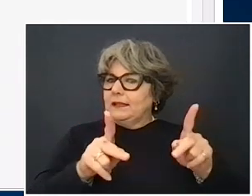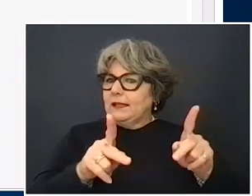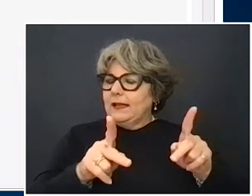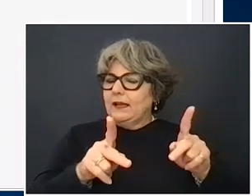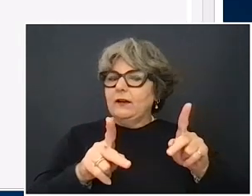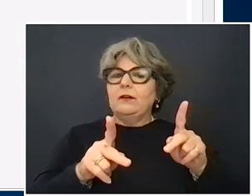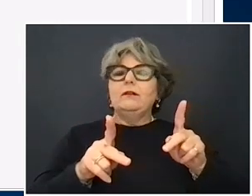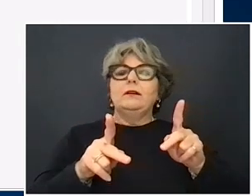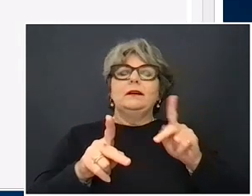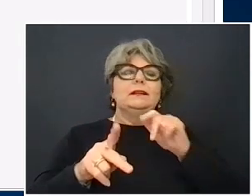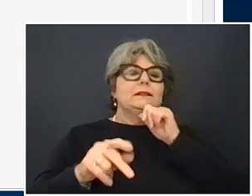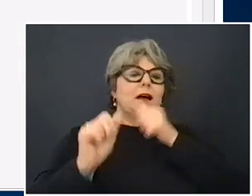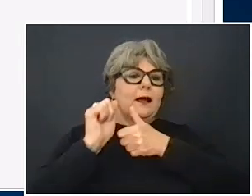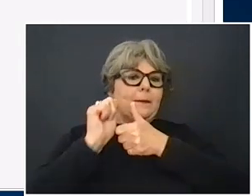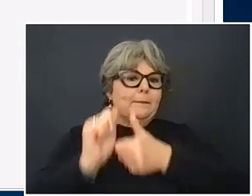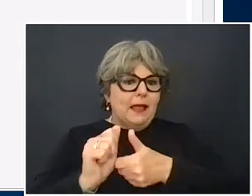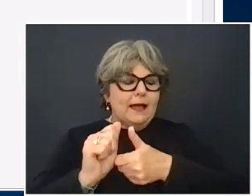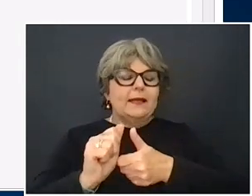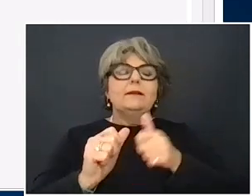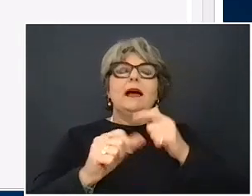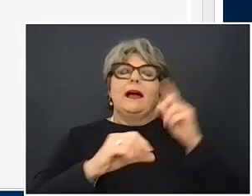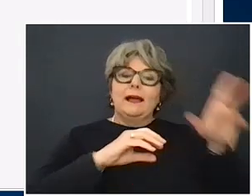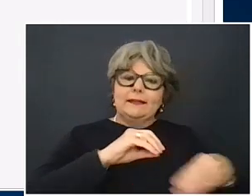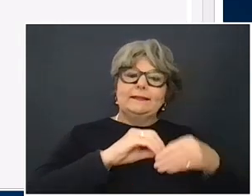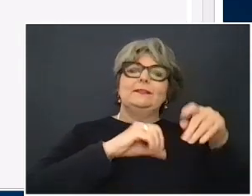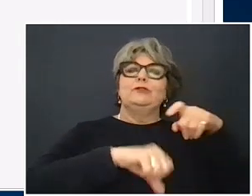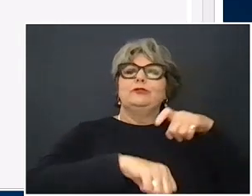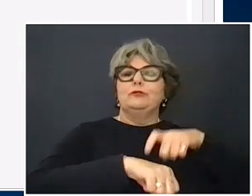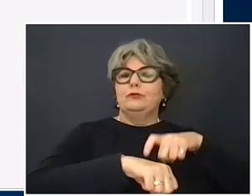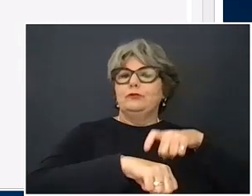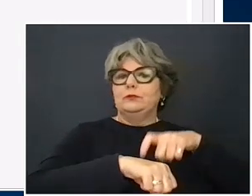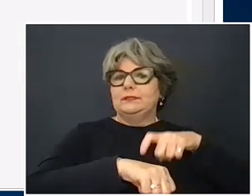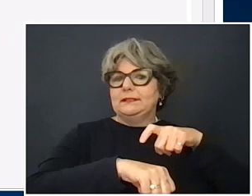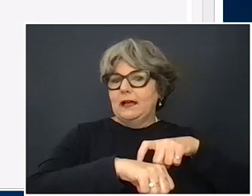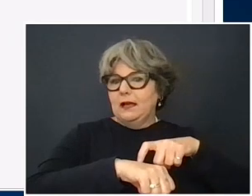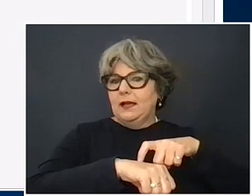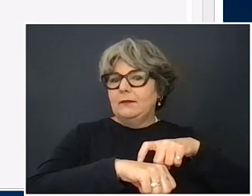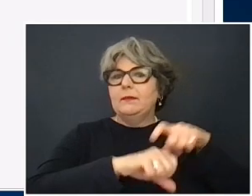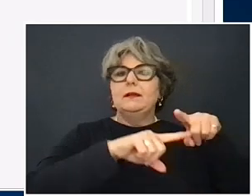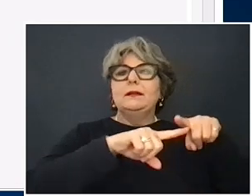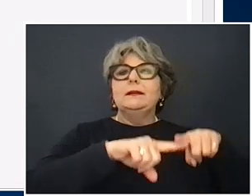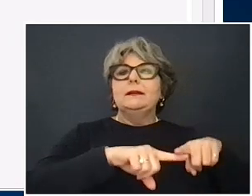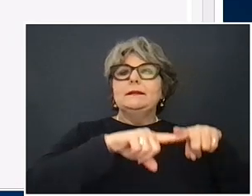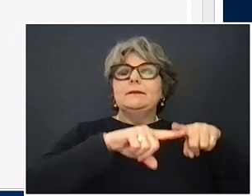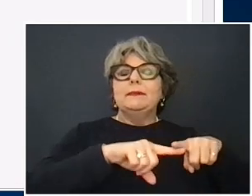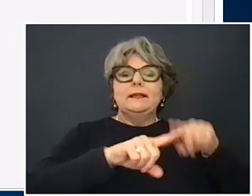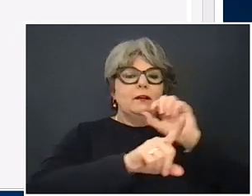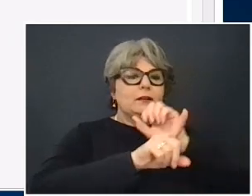additional time based on, you know, circumstances beyond their control,